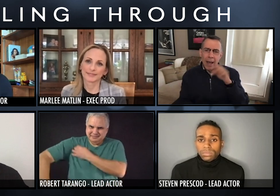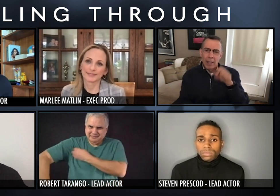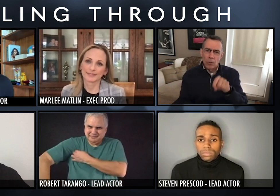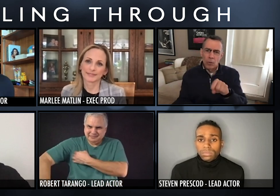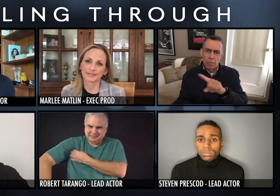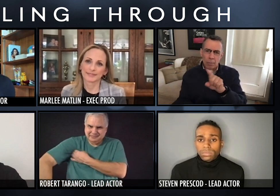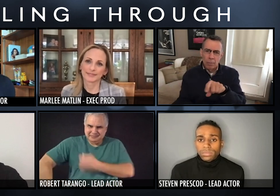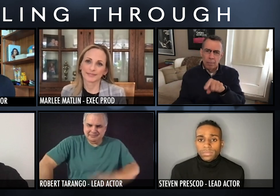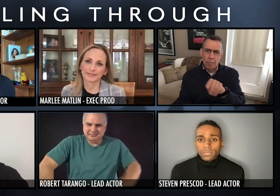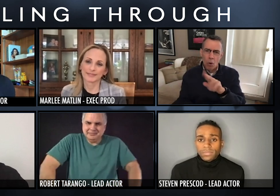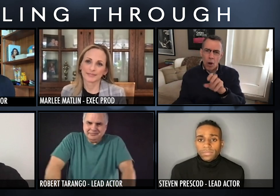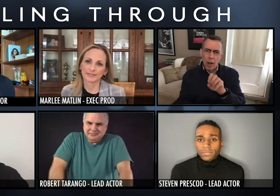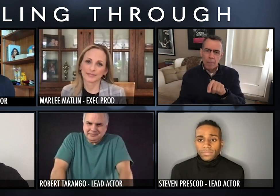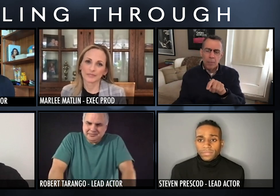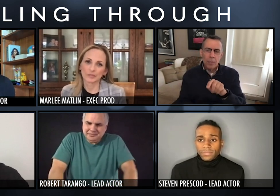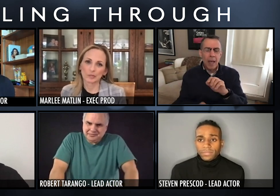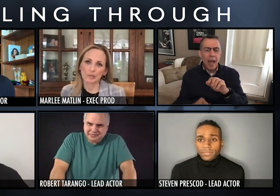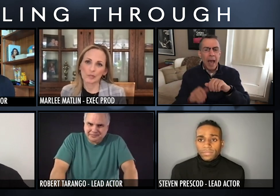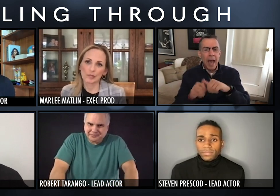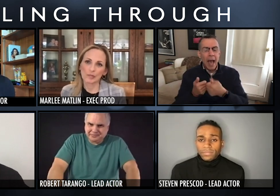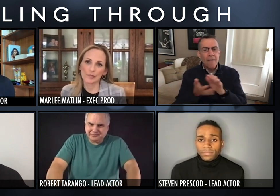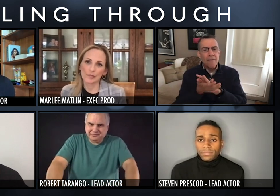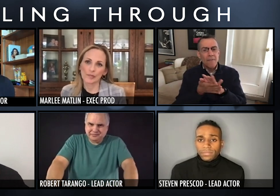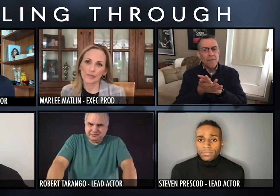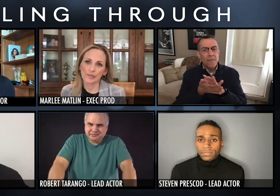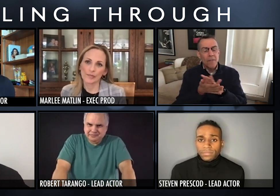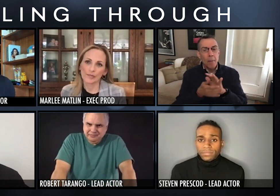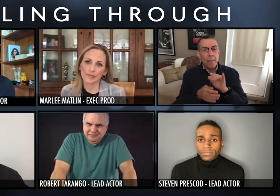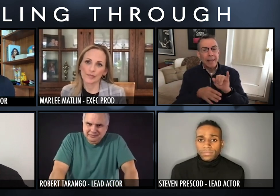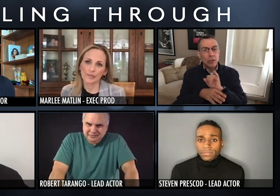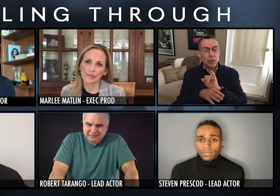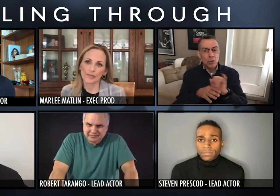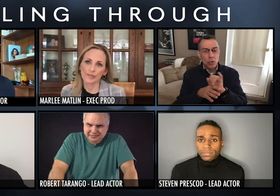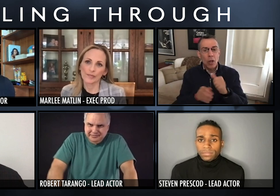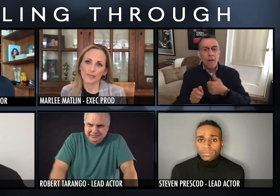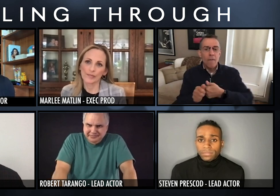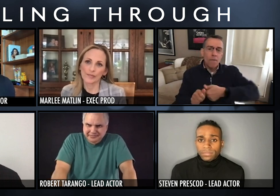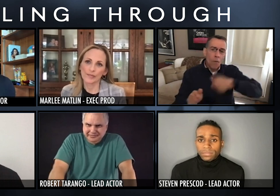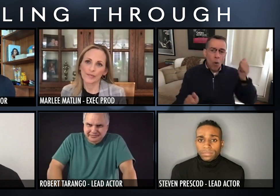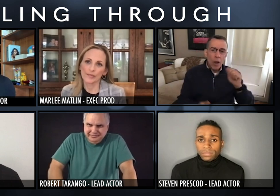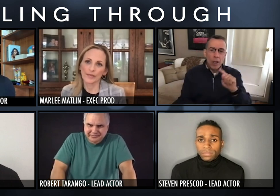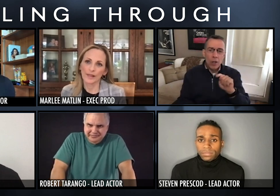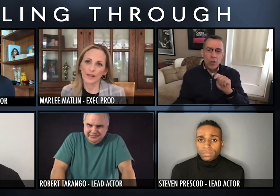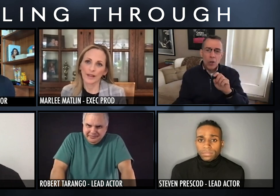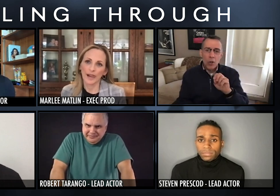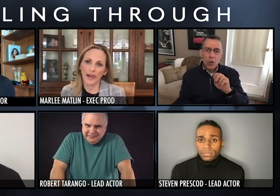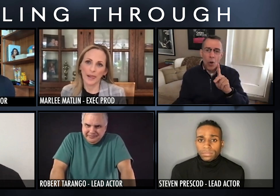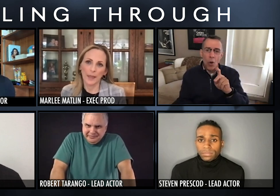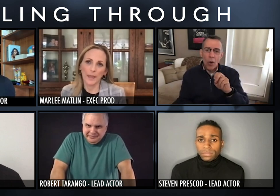please. How can the film industry steer clear of tokenism and avoid using